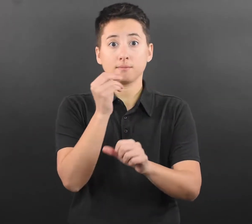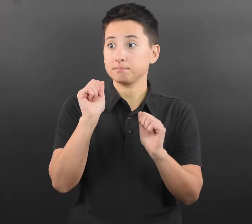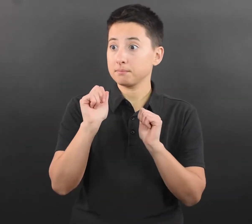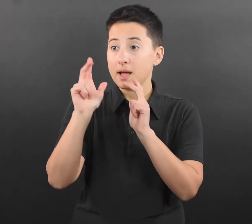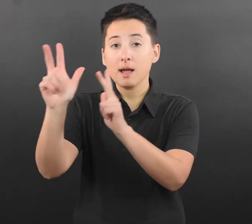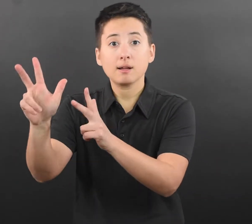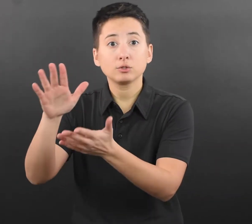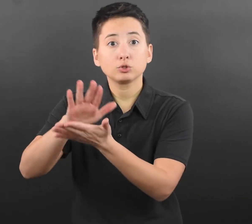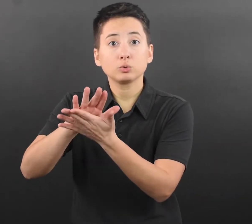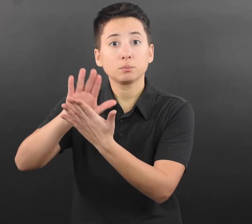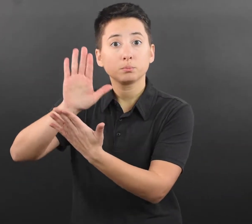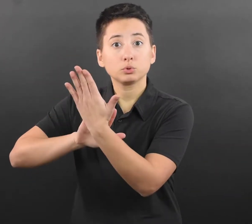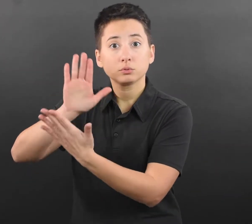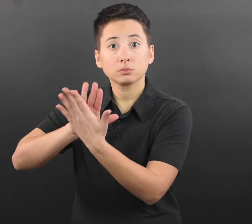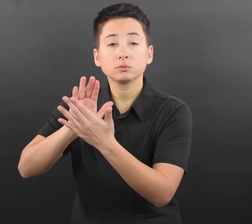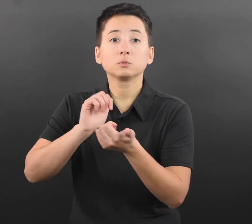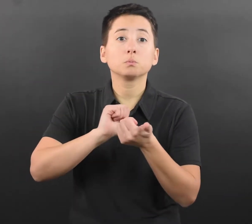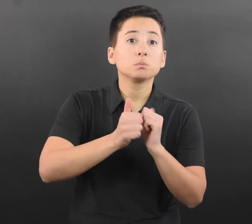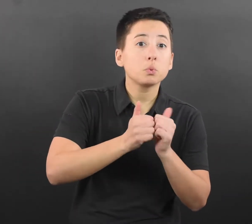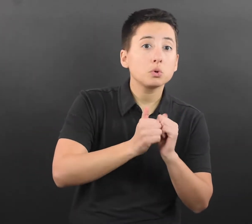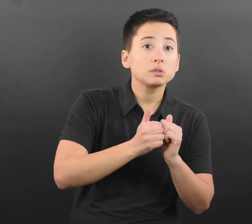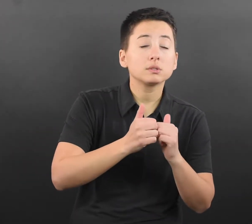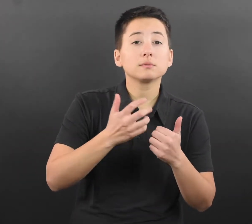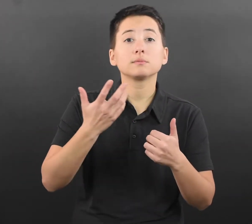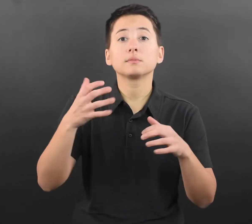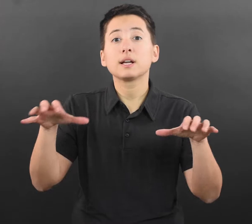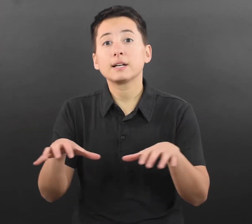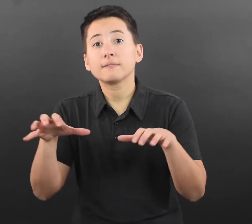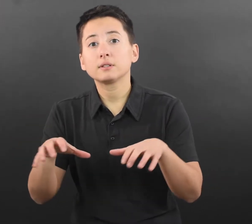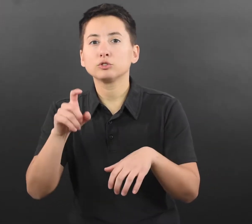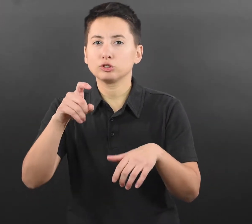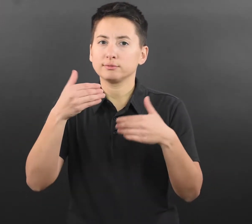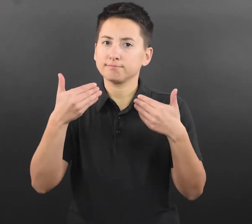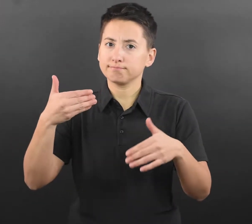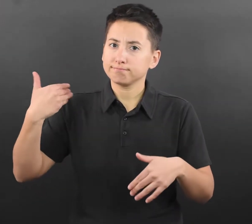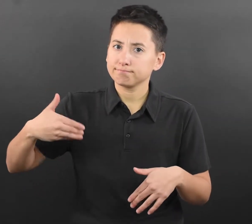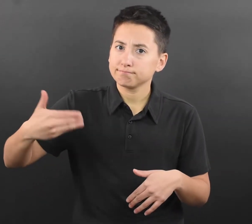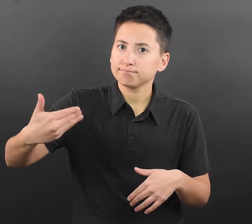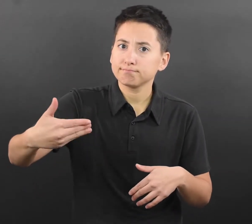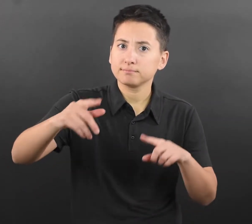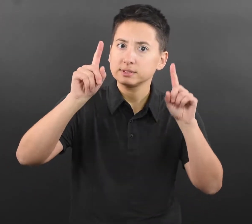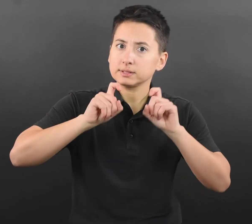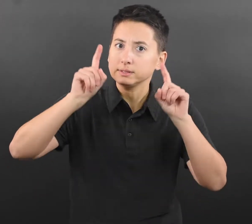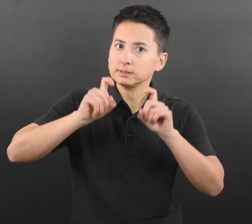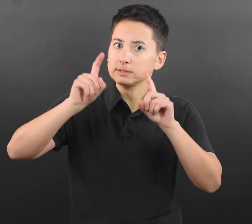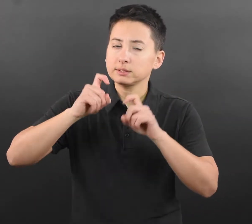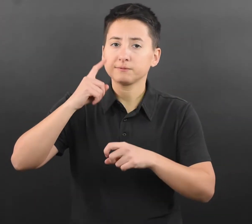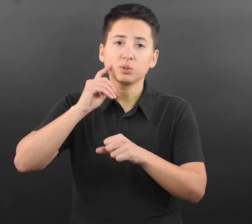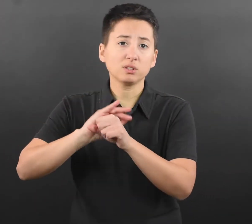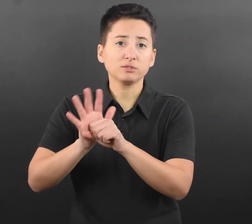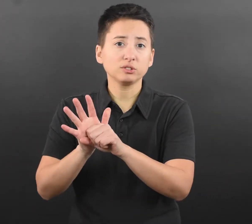activities (and their families) should get tested regularly for COVID-19 as advised by CDC.